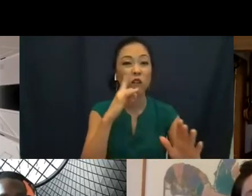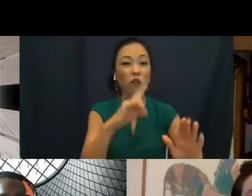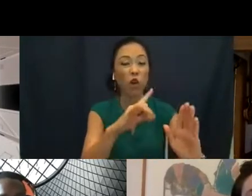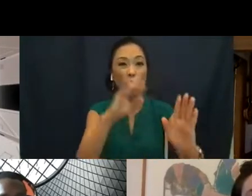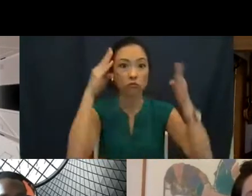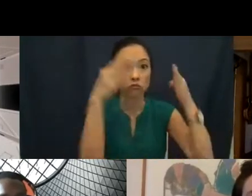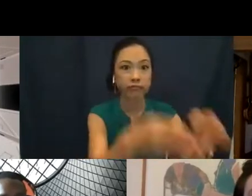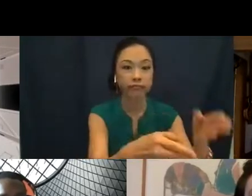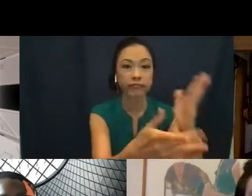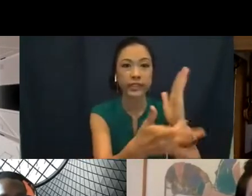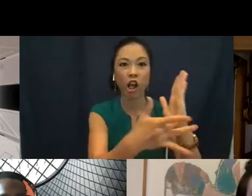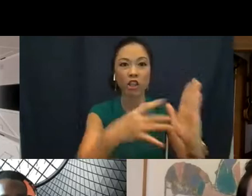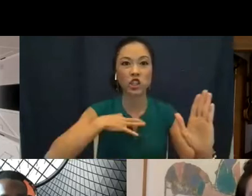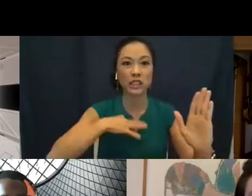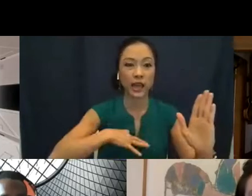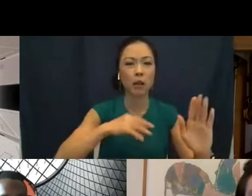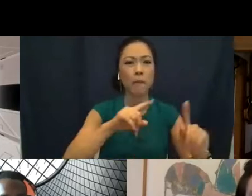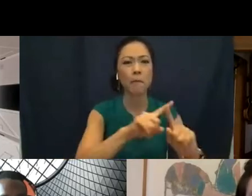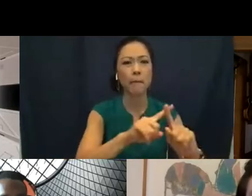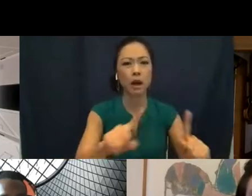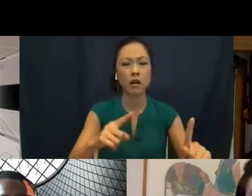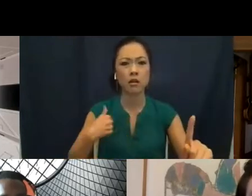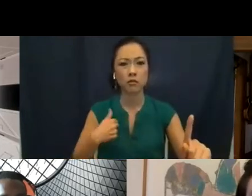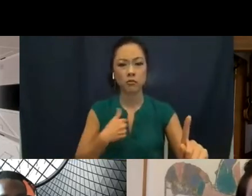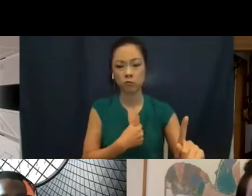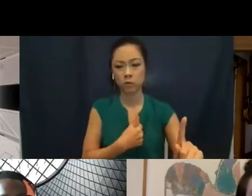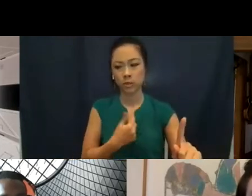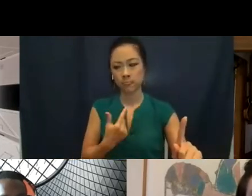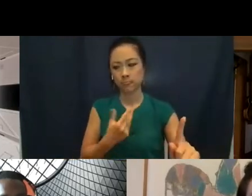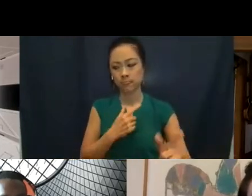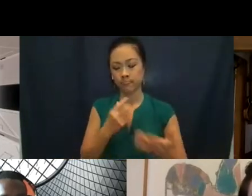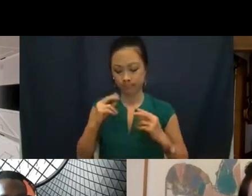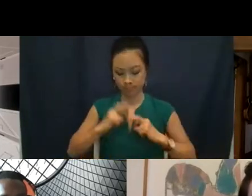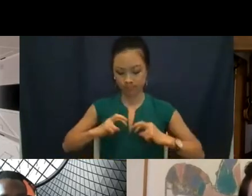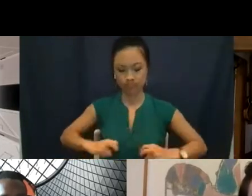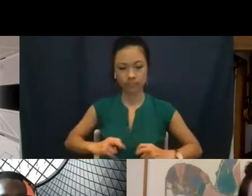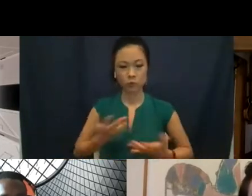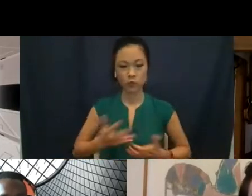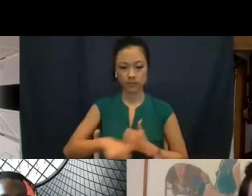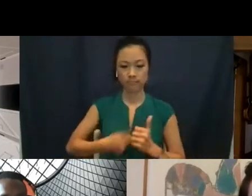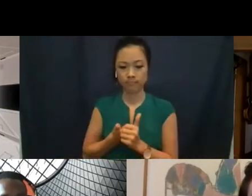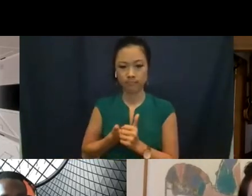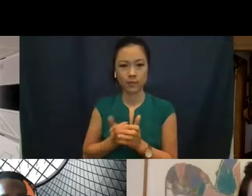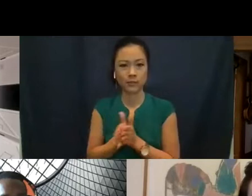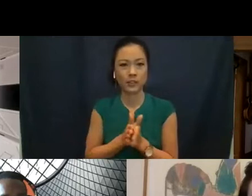compelled to use or utilize the emerging platforms and media. I want to quickly shout out we